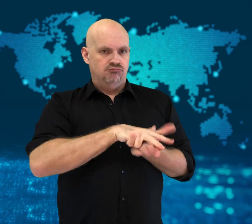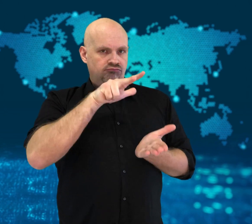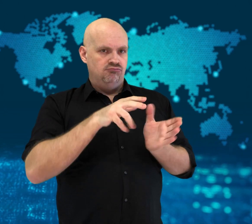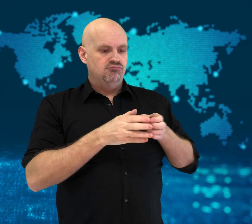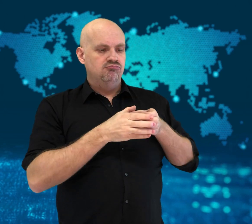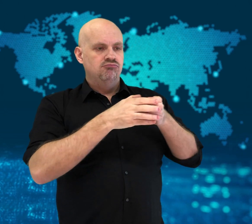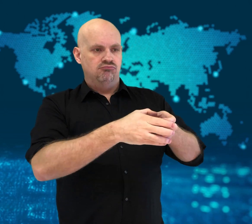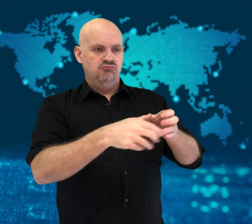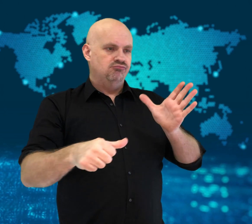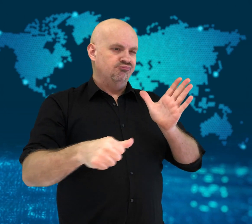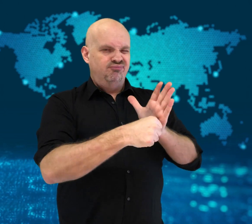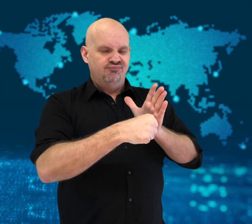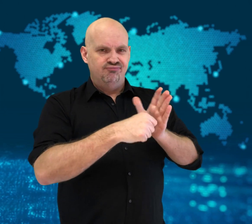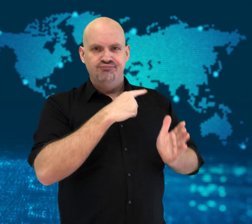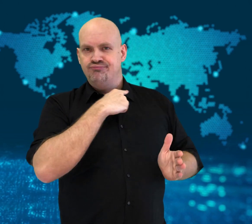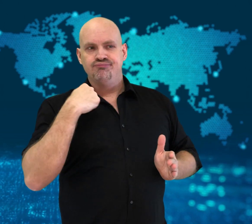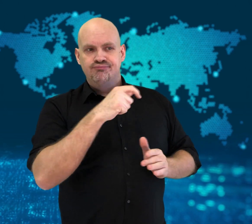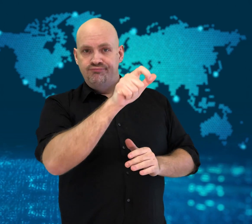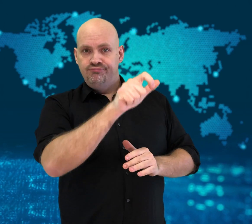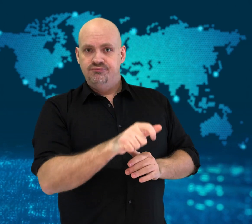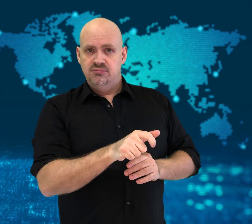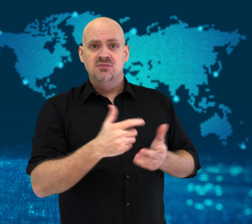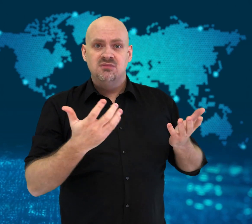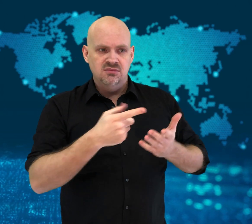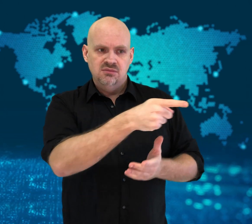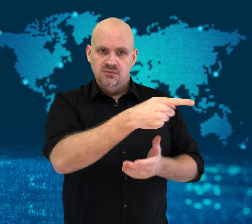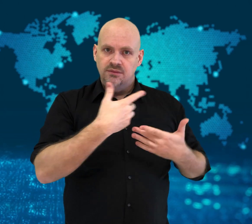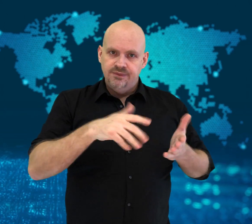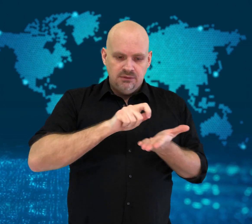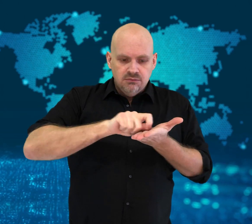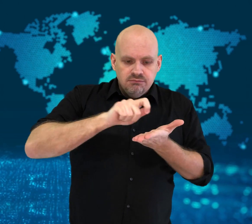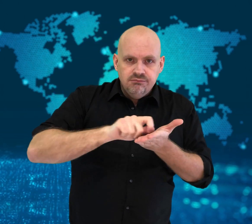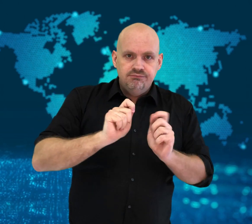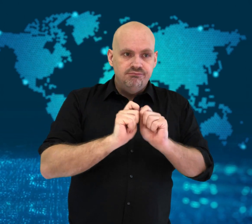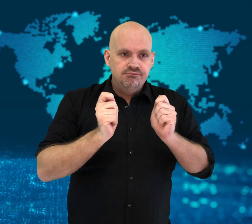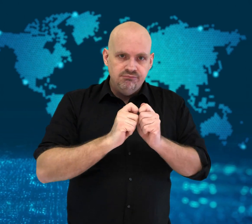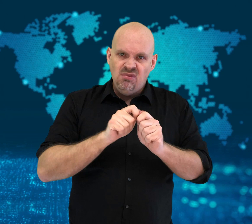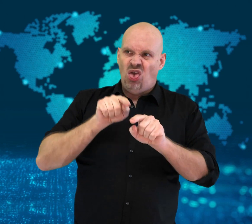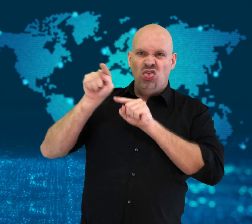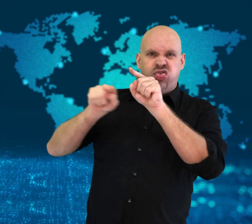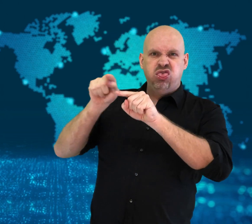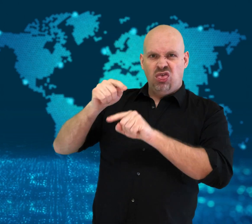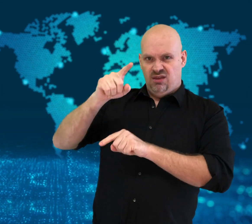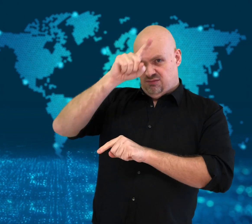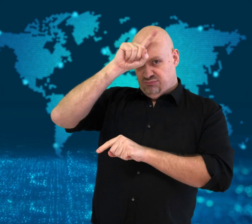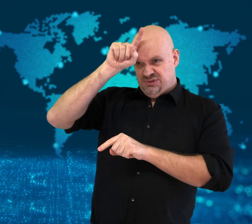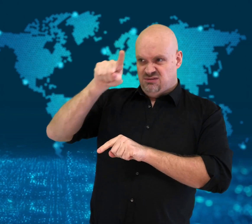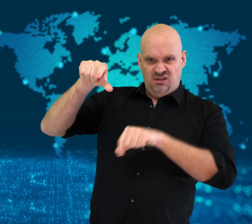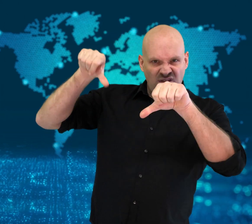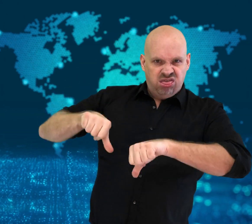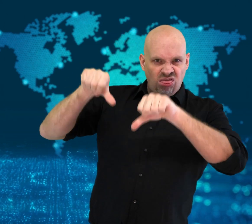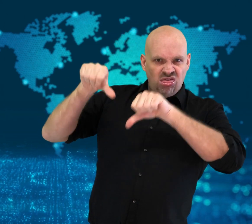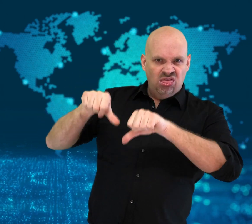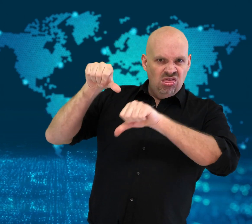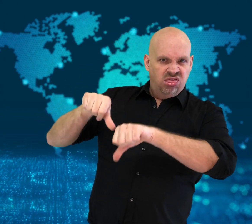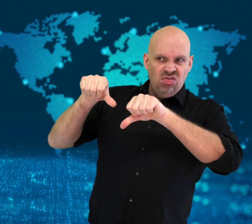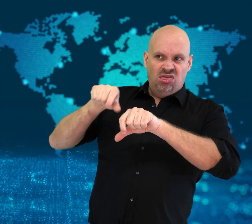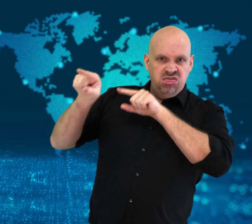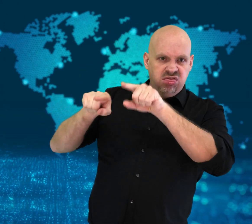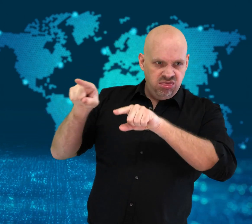because he wrote articles that criticized bin Salman’s policies.